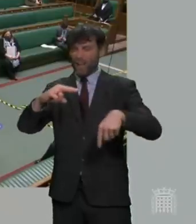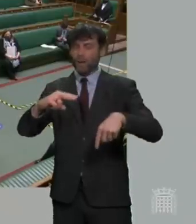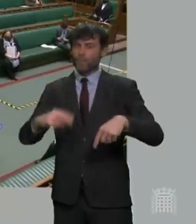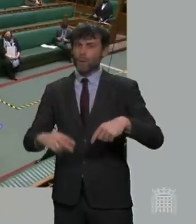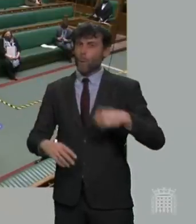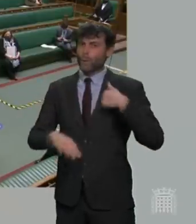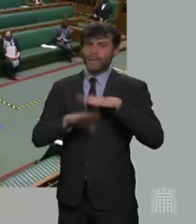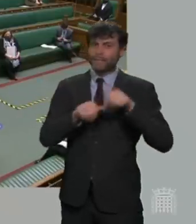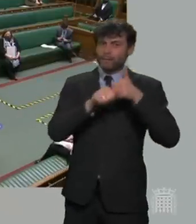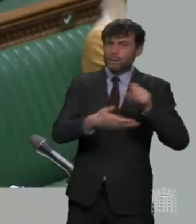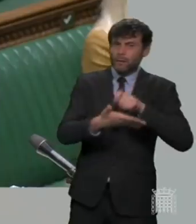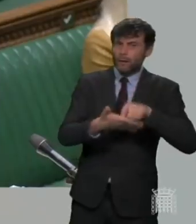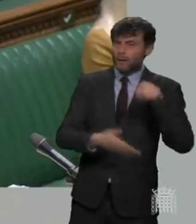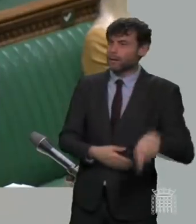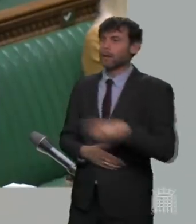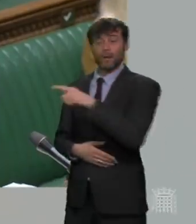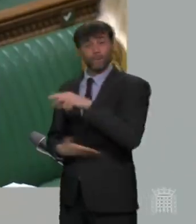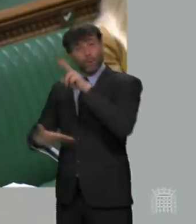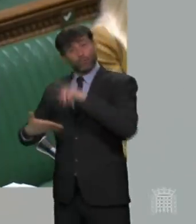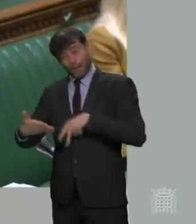If the hon. Member had read the article I wrote this morning in The Daily Telegraph,